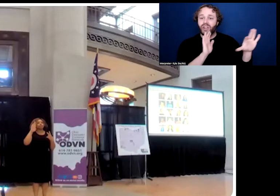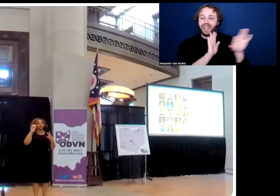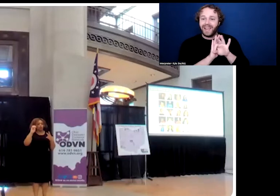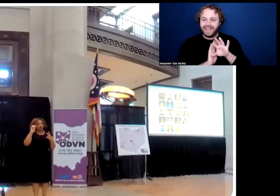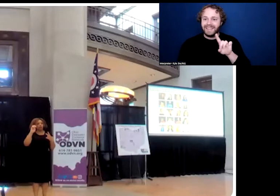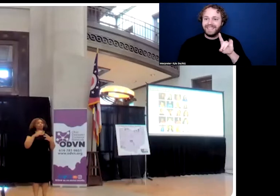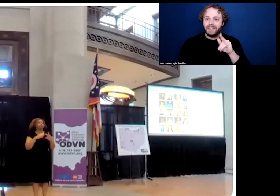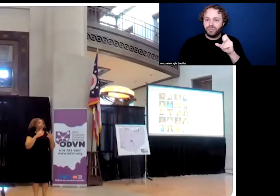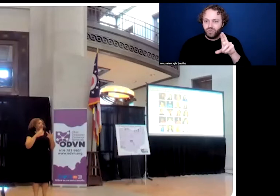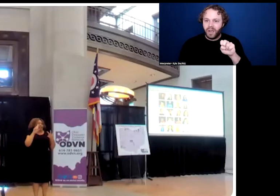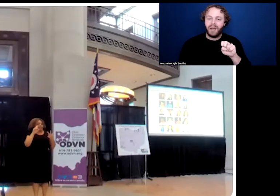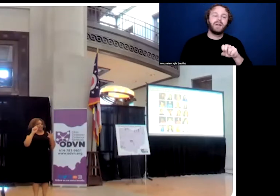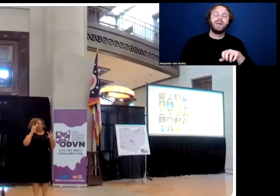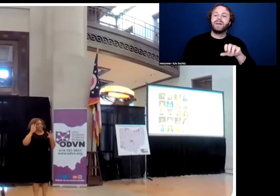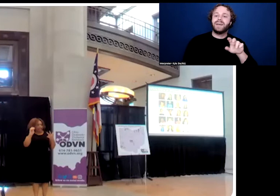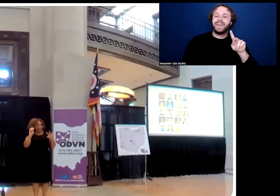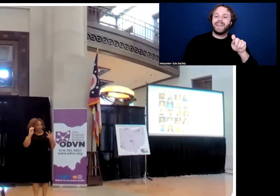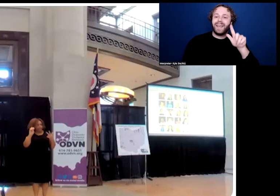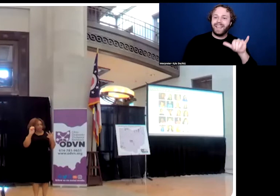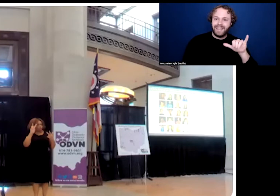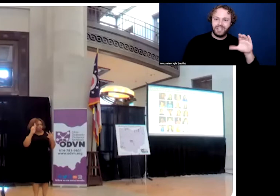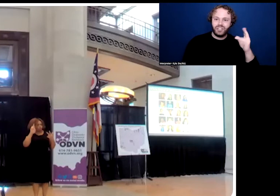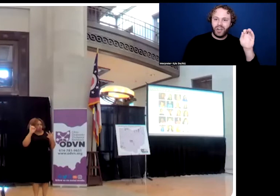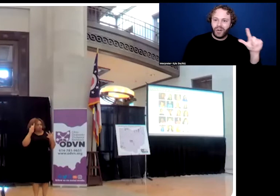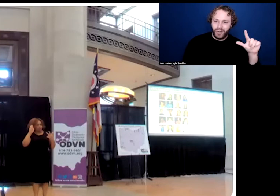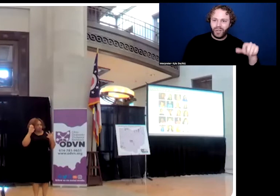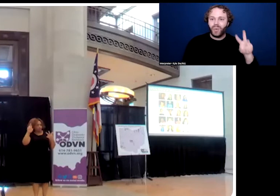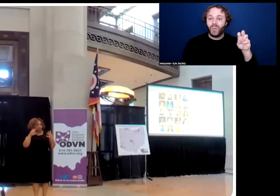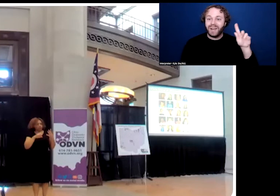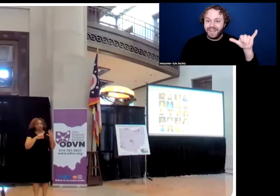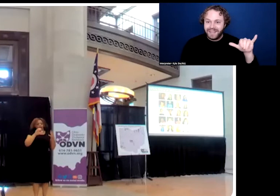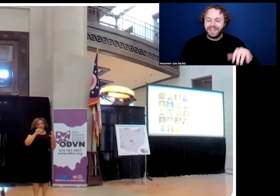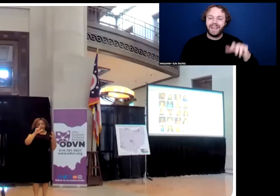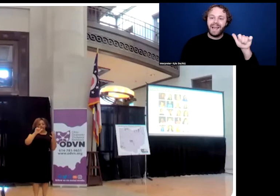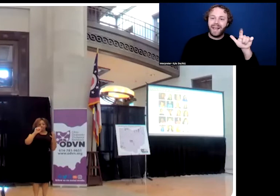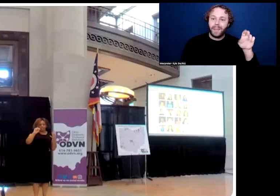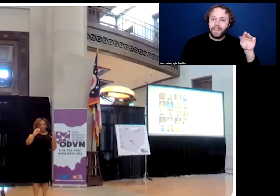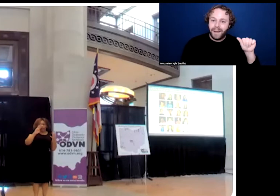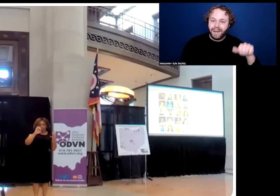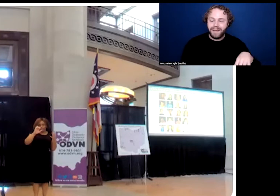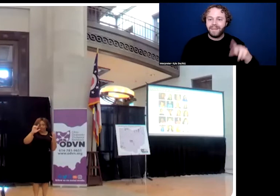Dave Riber, Sheryl Clinger, Wendy Waters-Connell, Allma Miller, Kathy Mull,